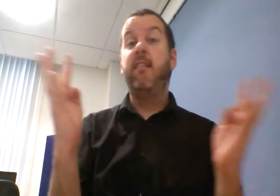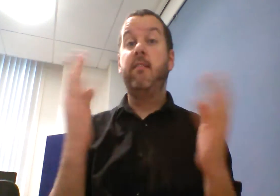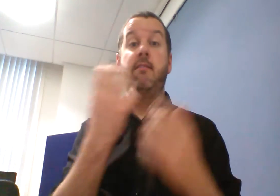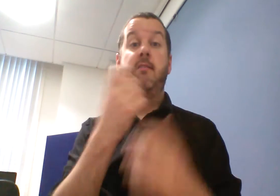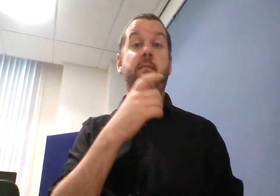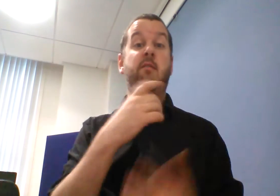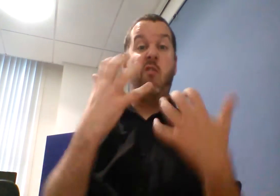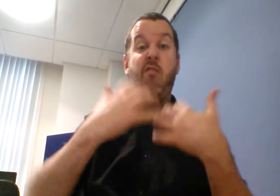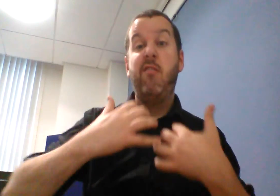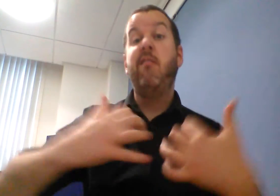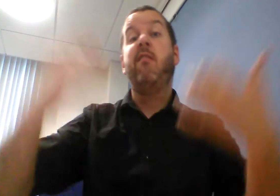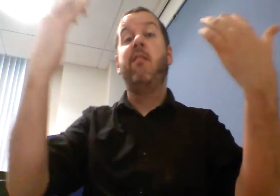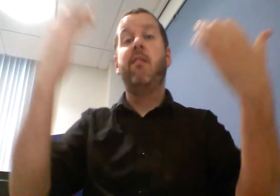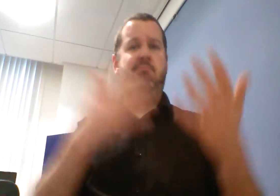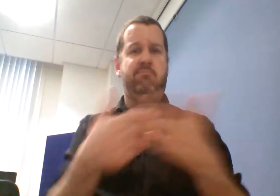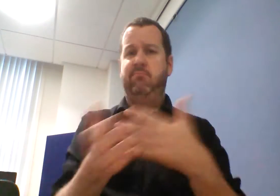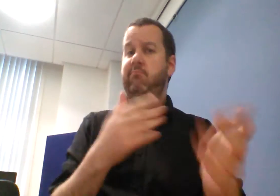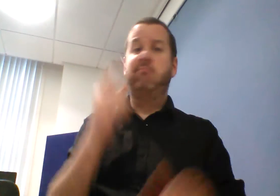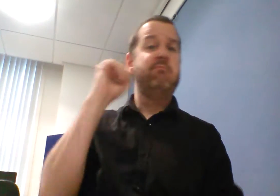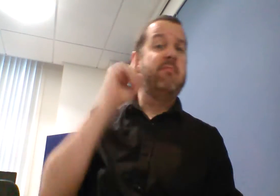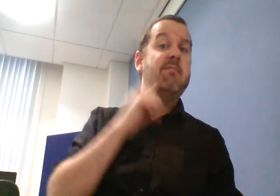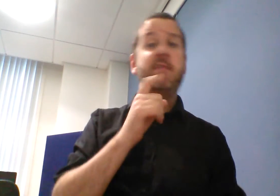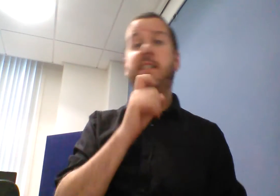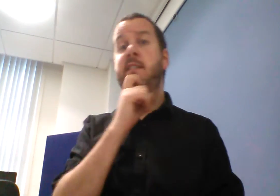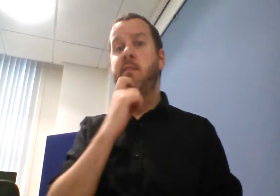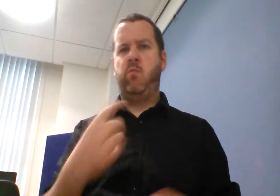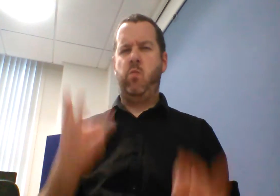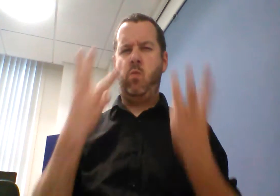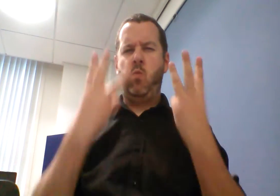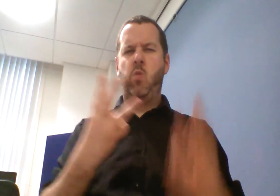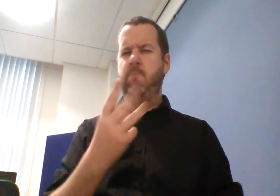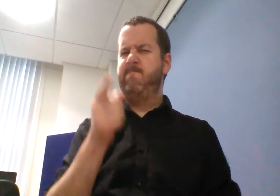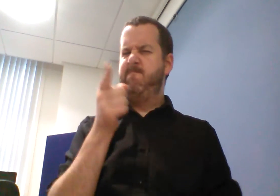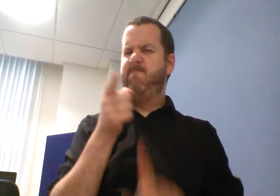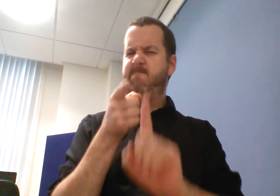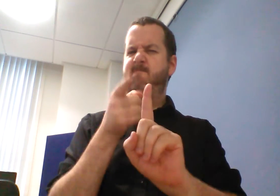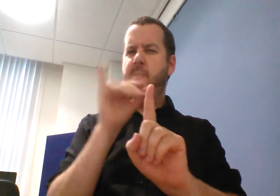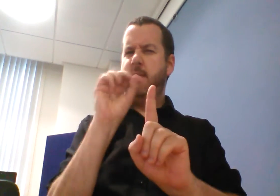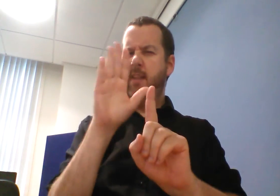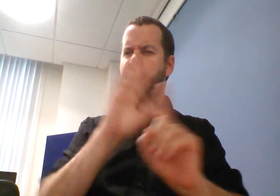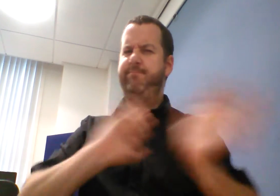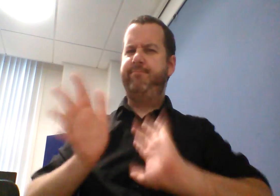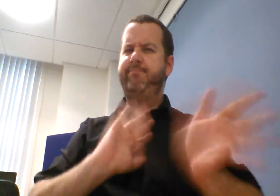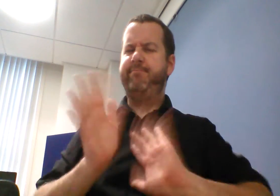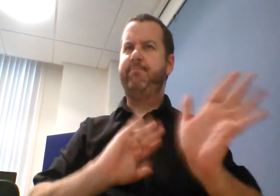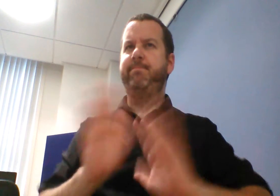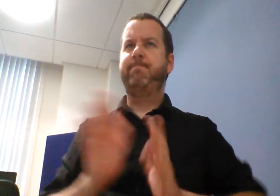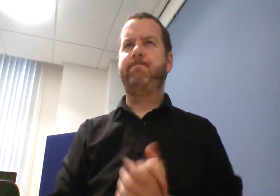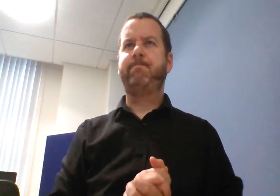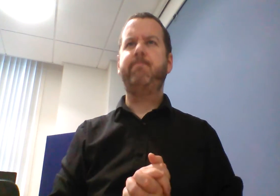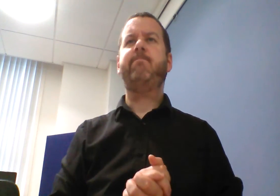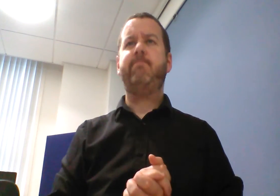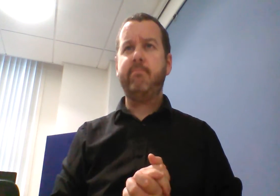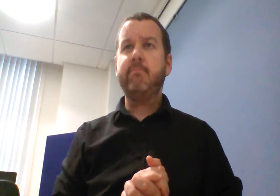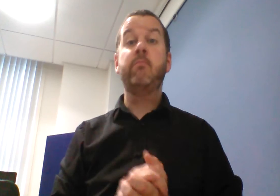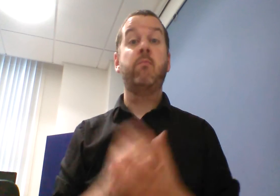Regardless of whether my audience was Deaf, hearing, or both, this is the way I wanted to do things.